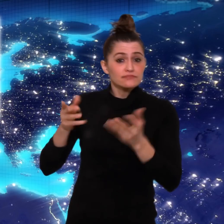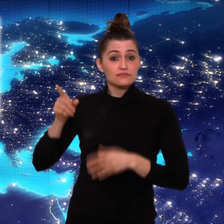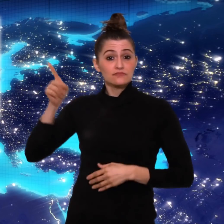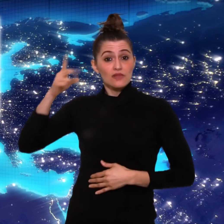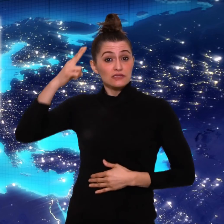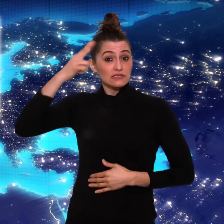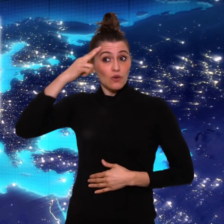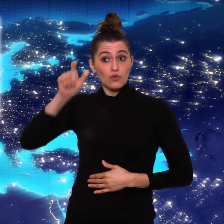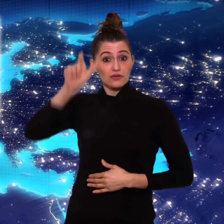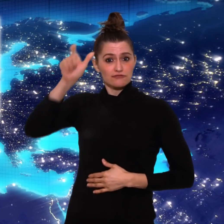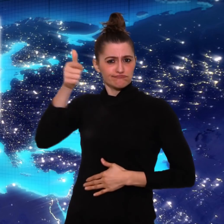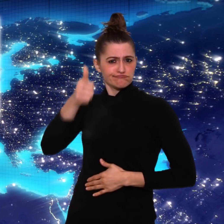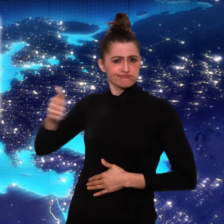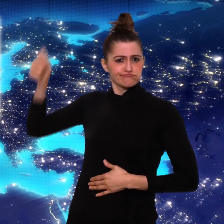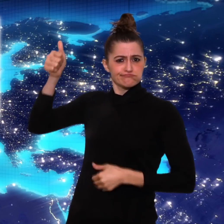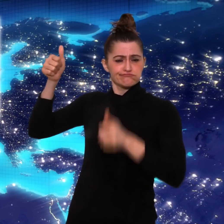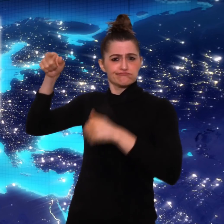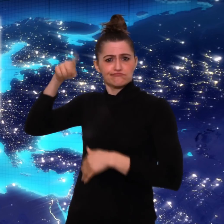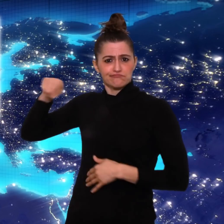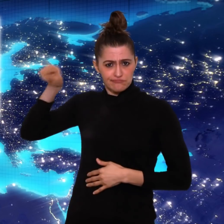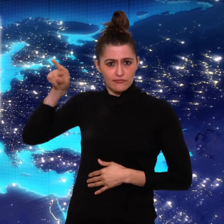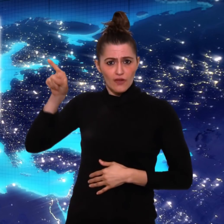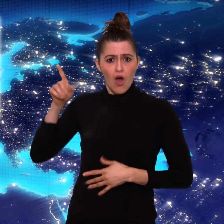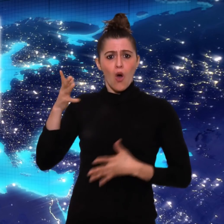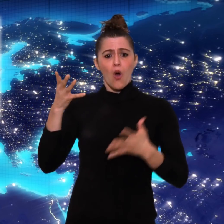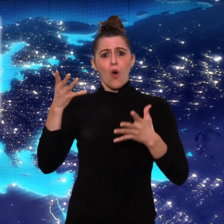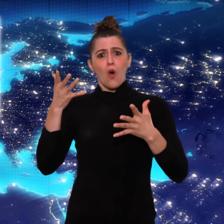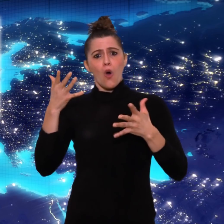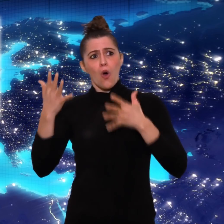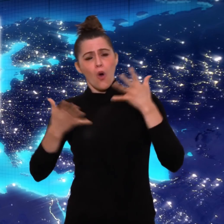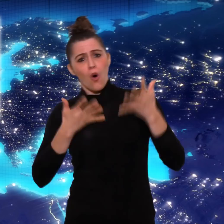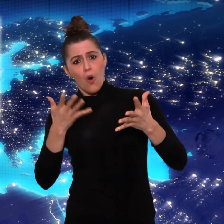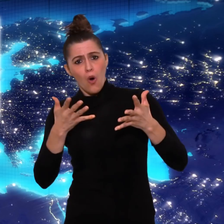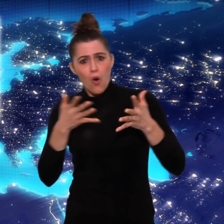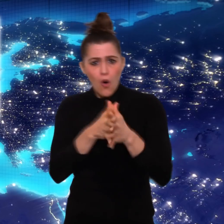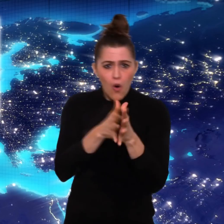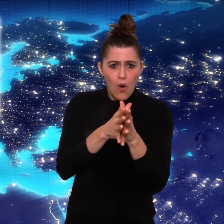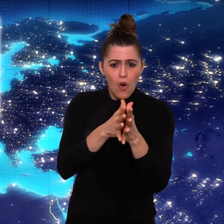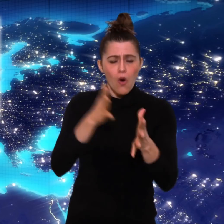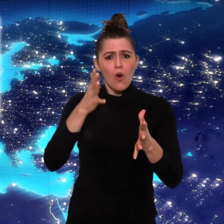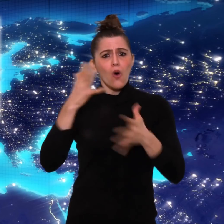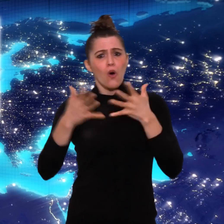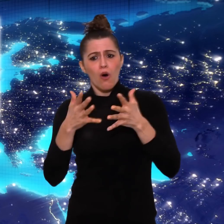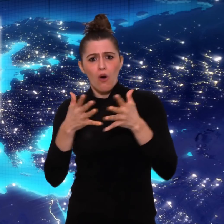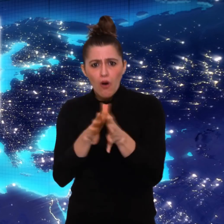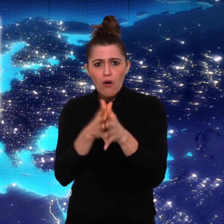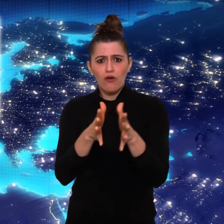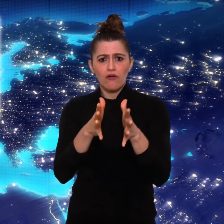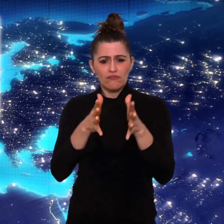inconsistent statements, confirmed